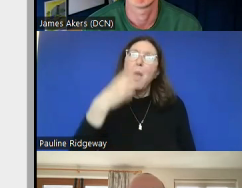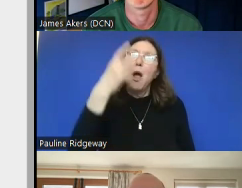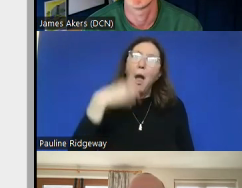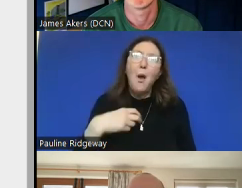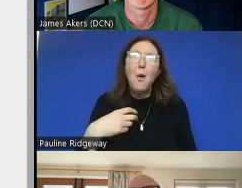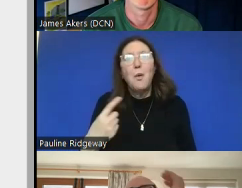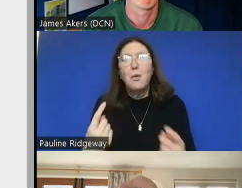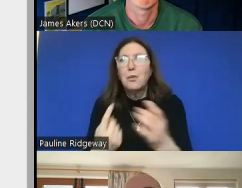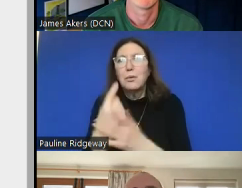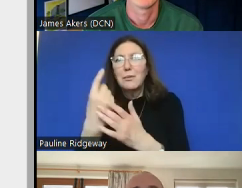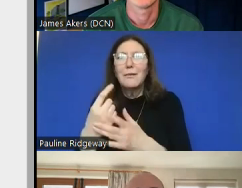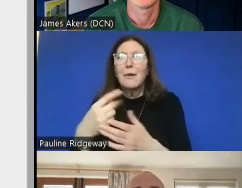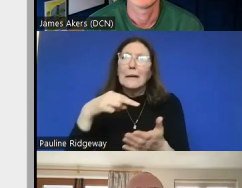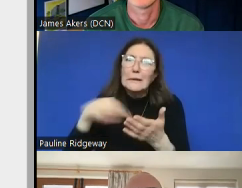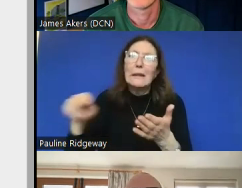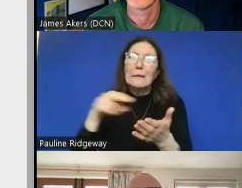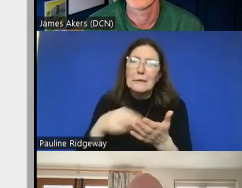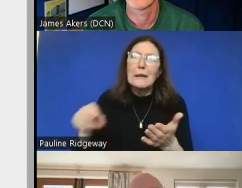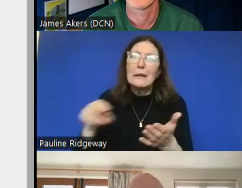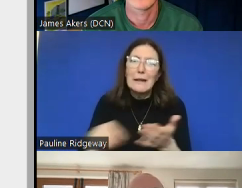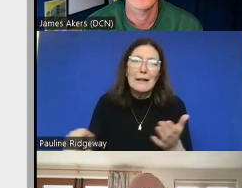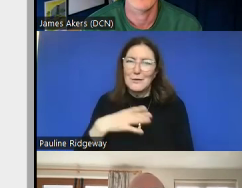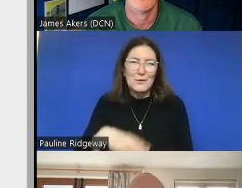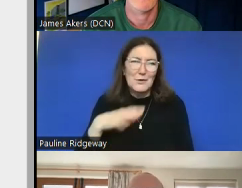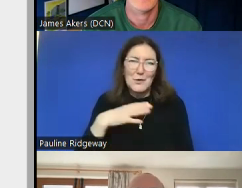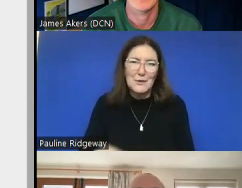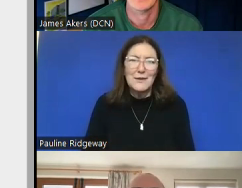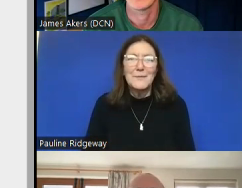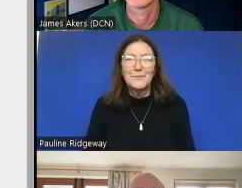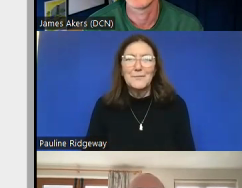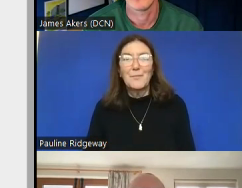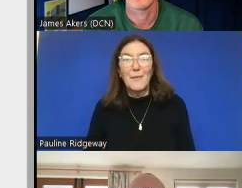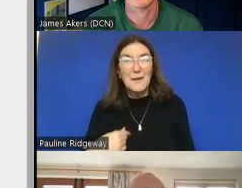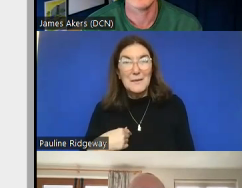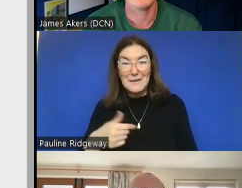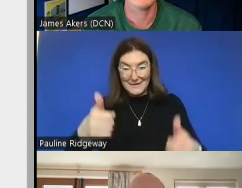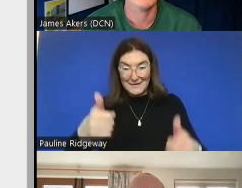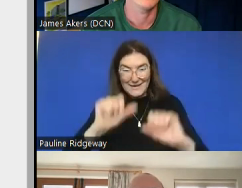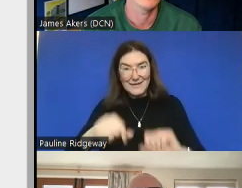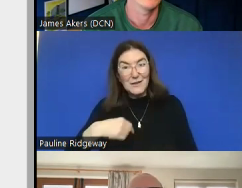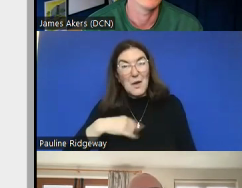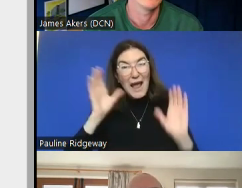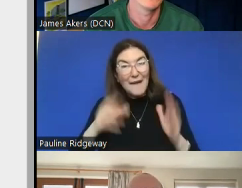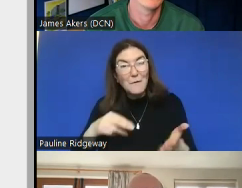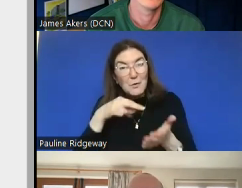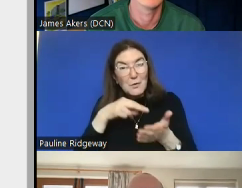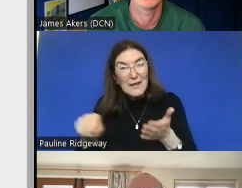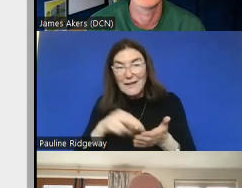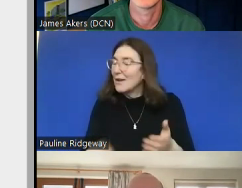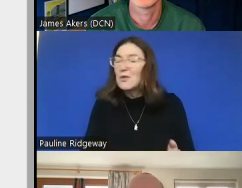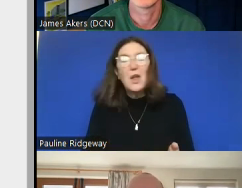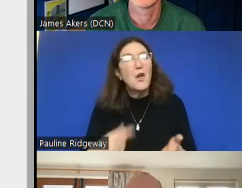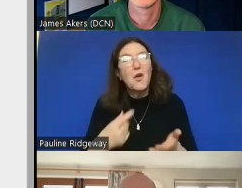which was the follow-up question is, or do we have to delete old social media posts? It would be better just to redirect.